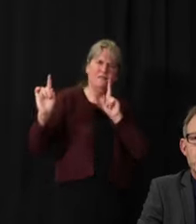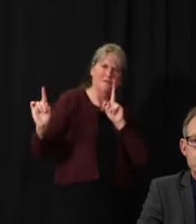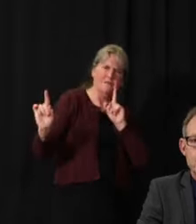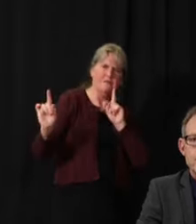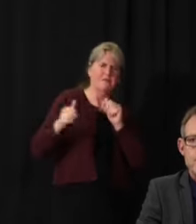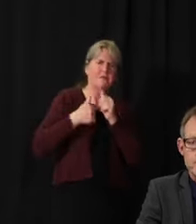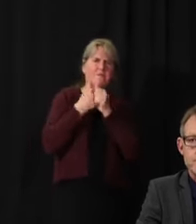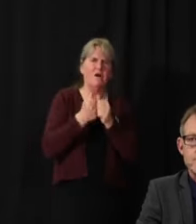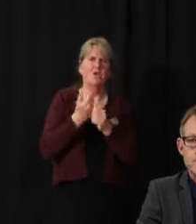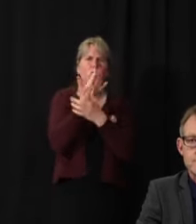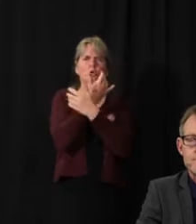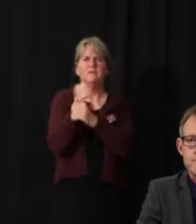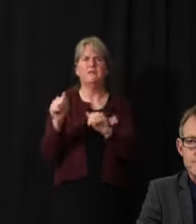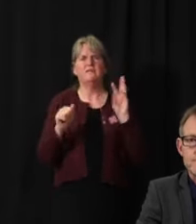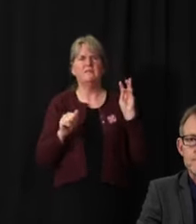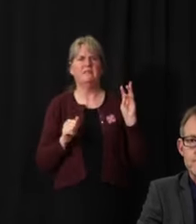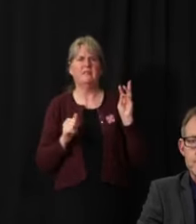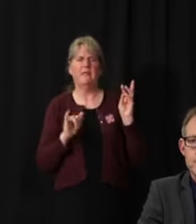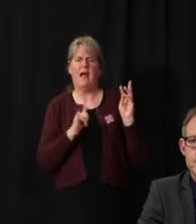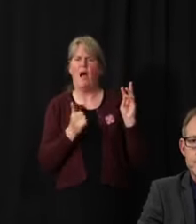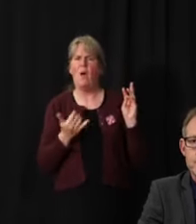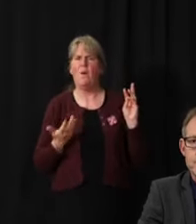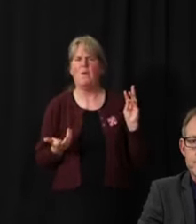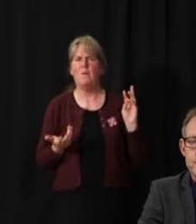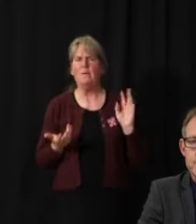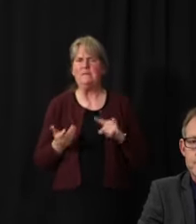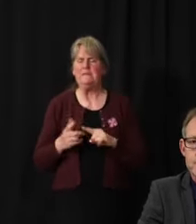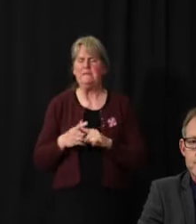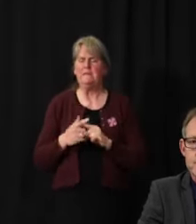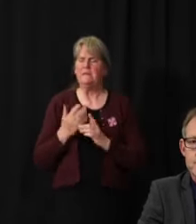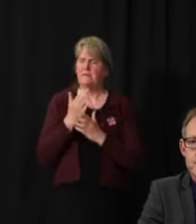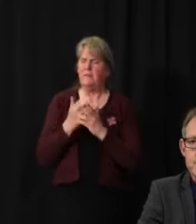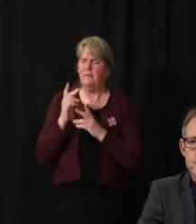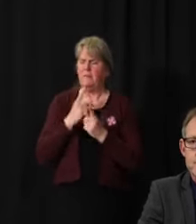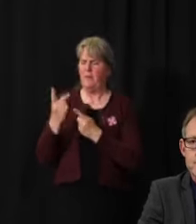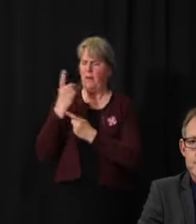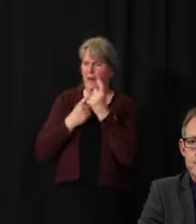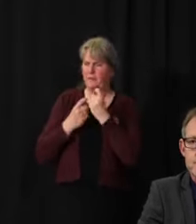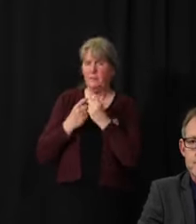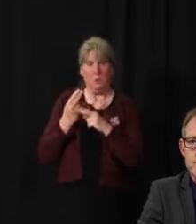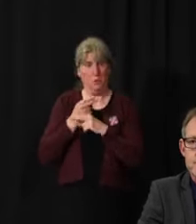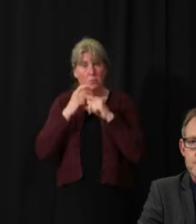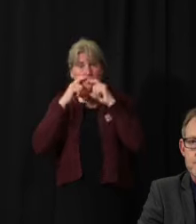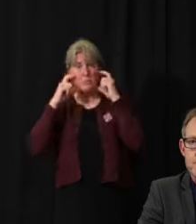maintaining physical distancing and following public health measures? There have been some questions